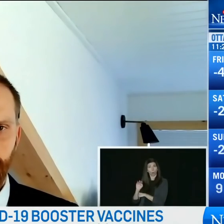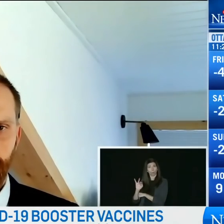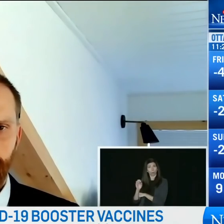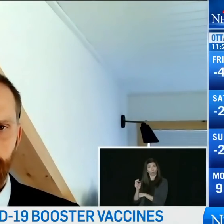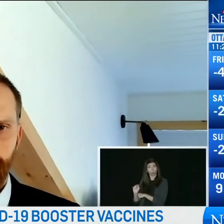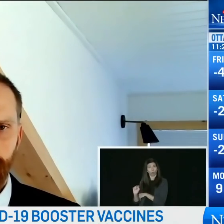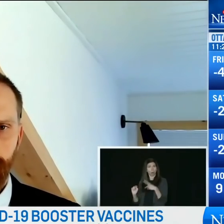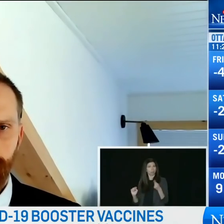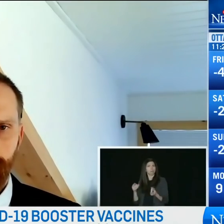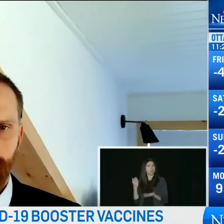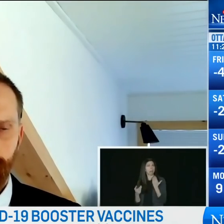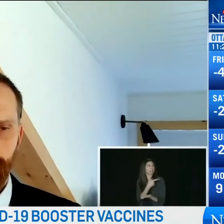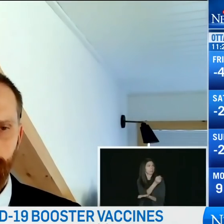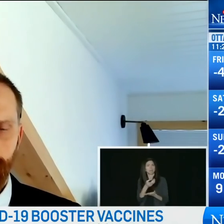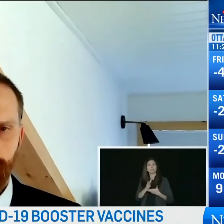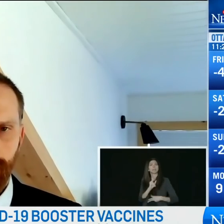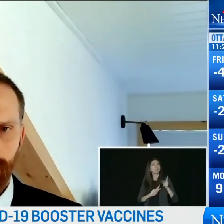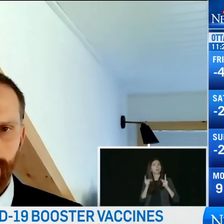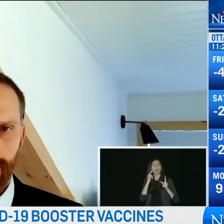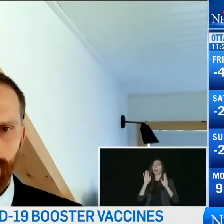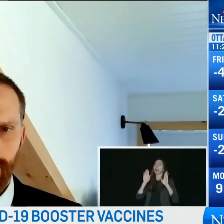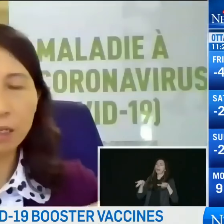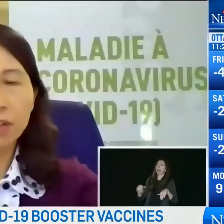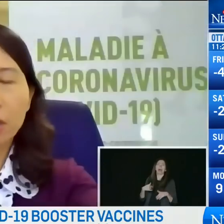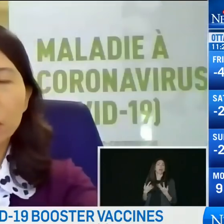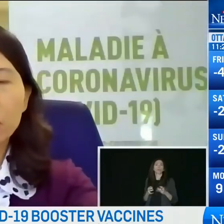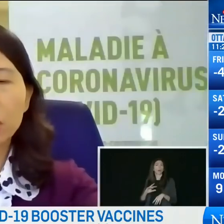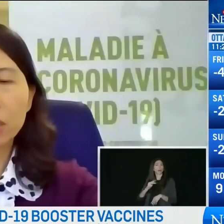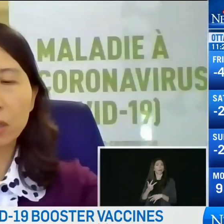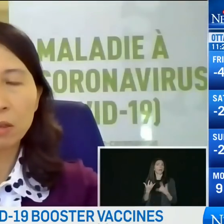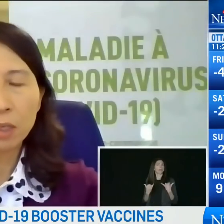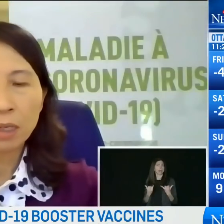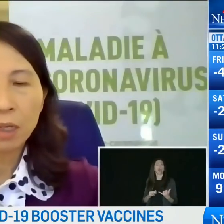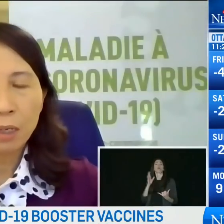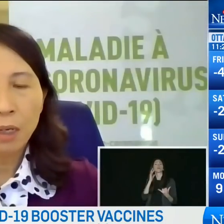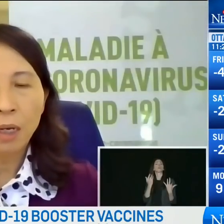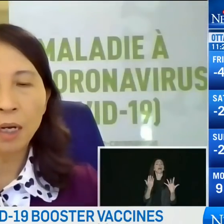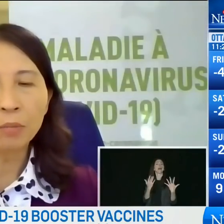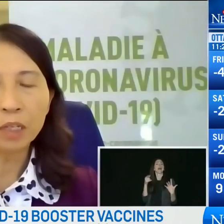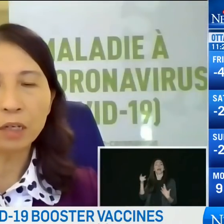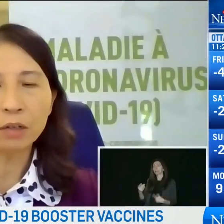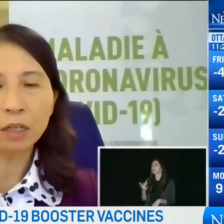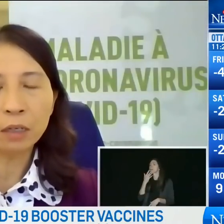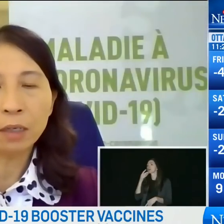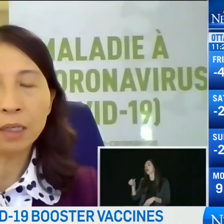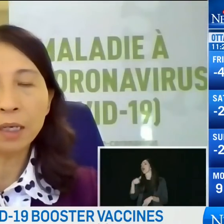THE BOOSTER NOW AND WAIT FOR A POTENTIALLY NEW FORMULA COULD